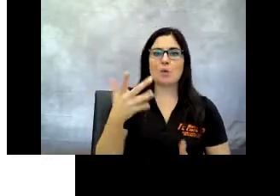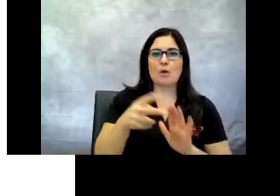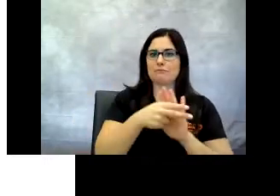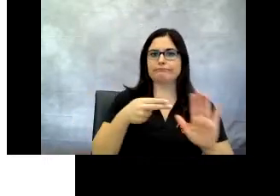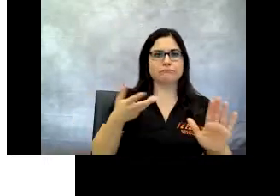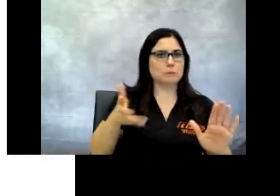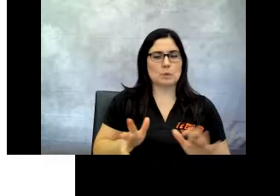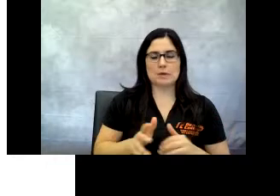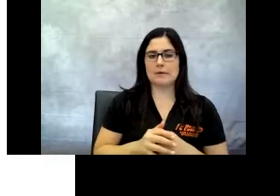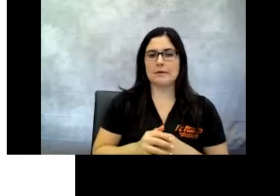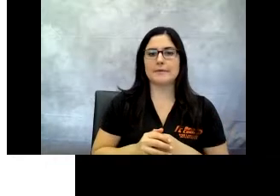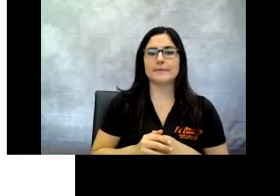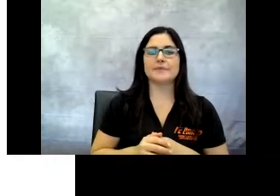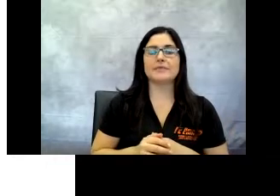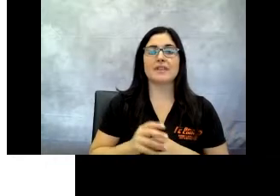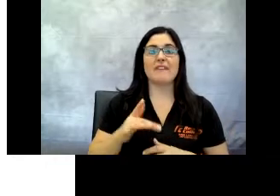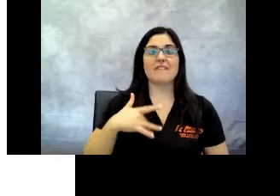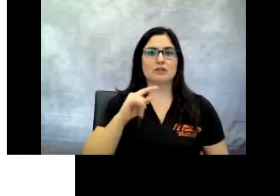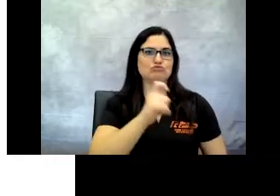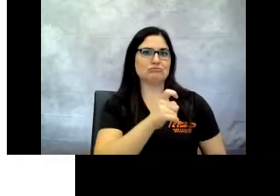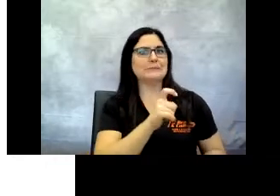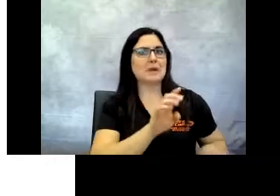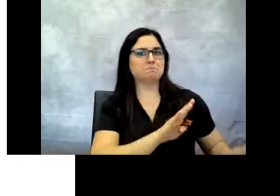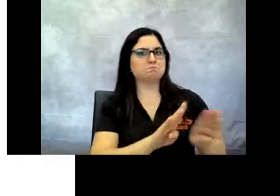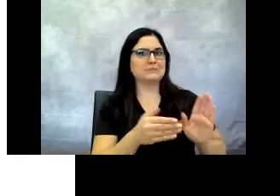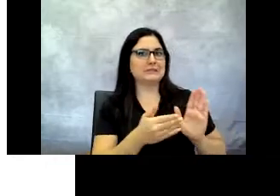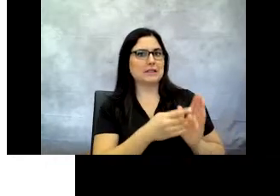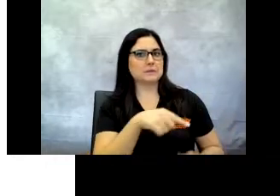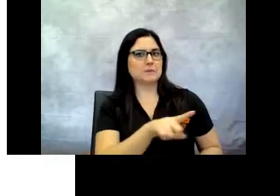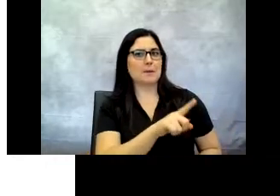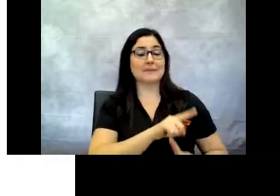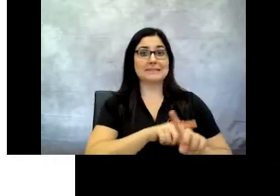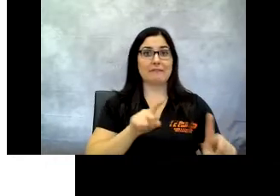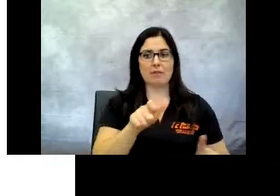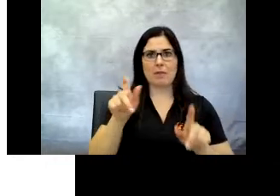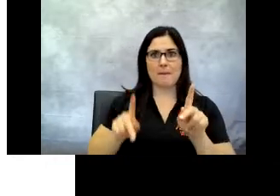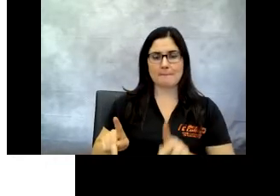and they're being treated differently than others in their society. Thank you. Next slide, please.